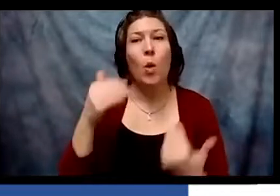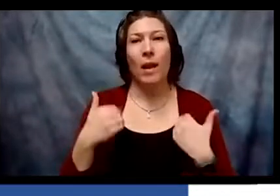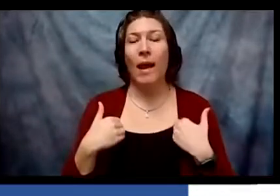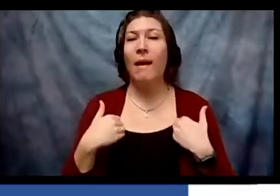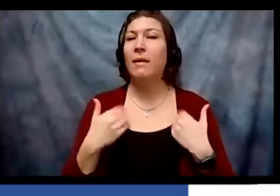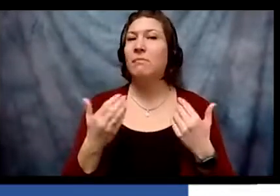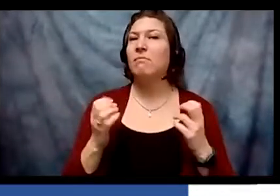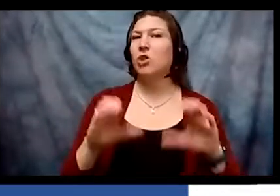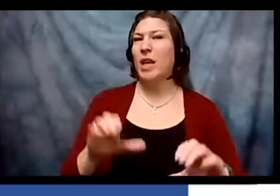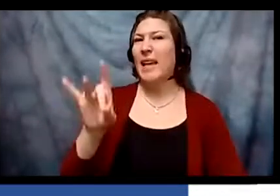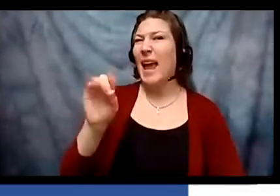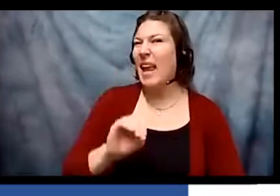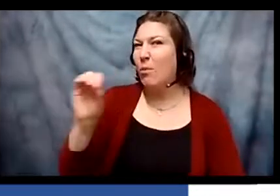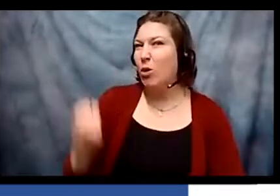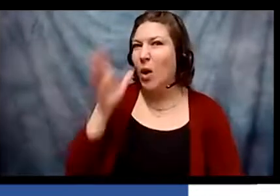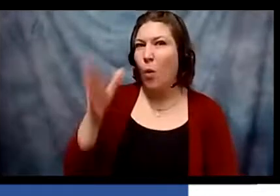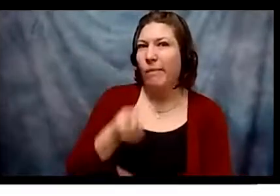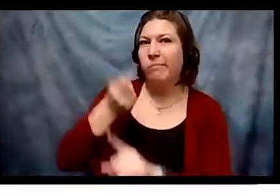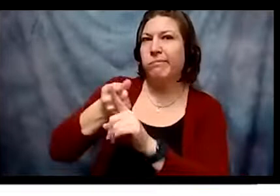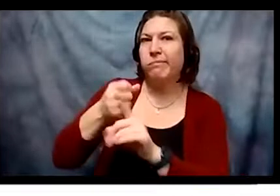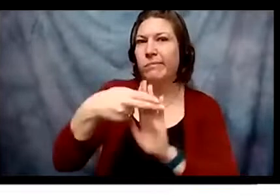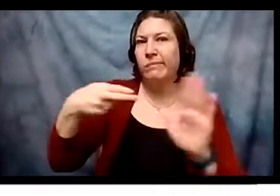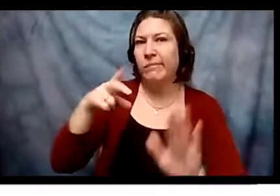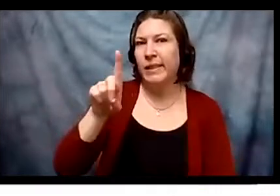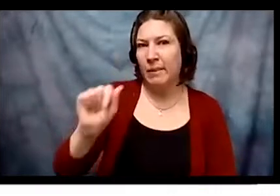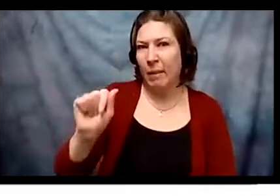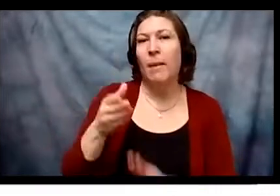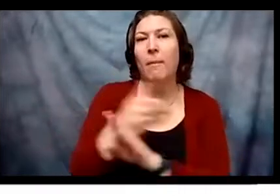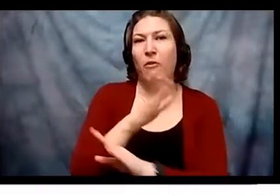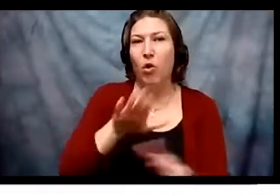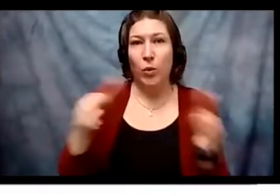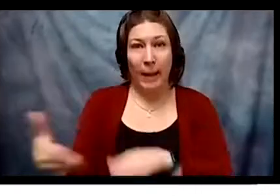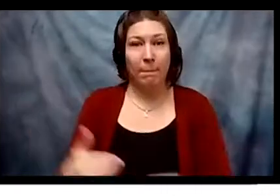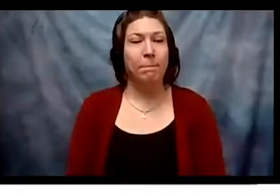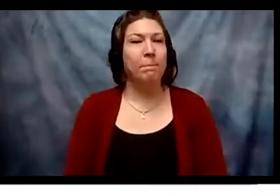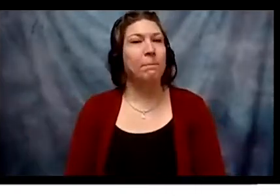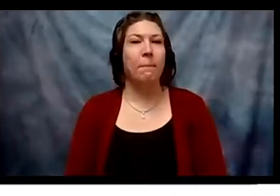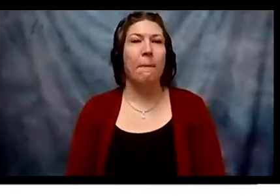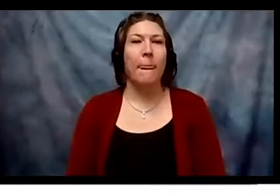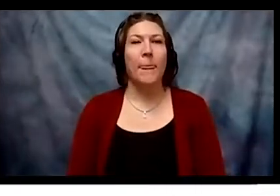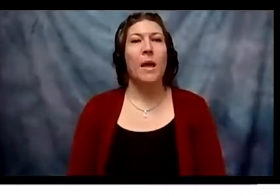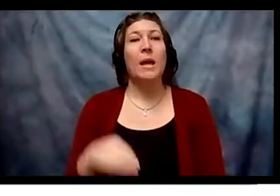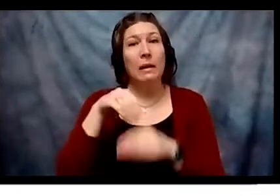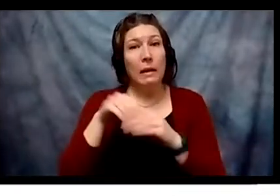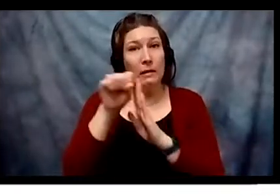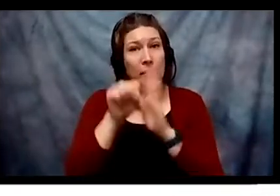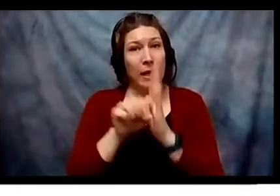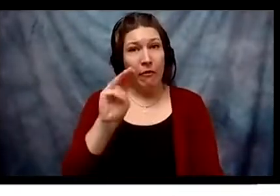before you die. In Minnesota, one in five adults or 22% of